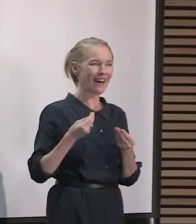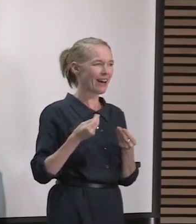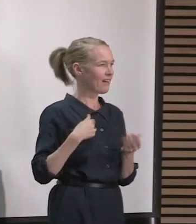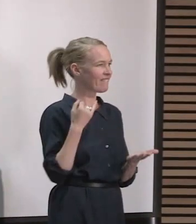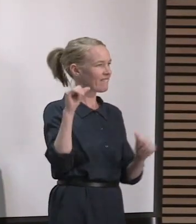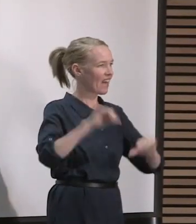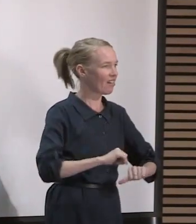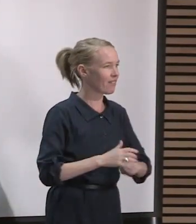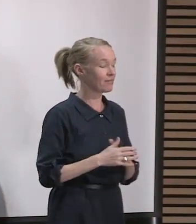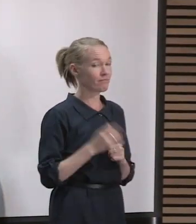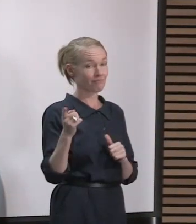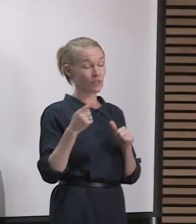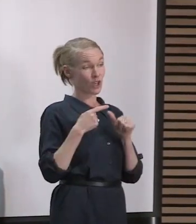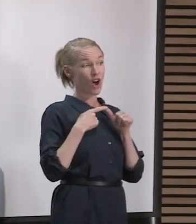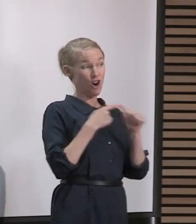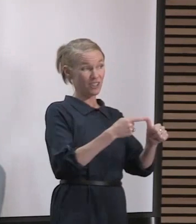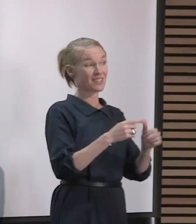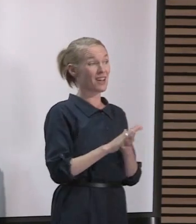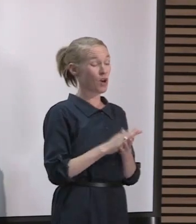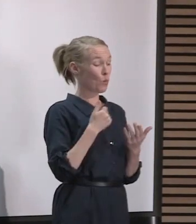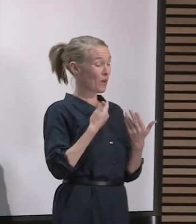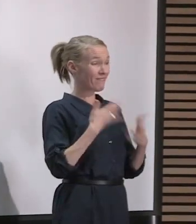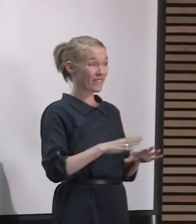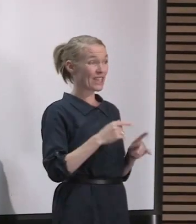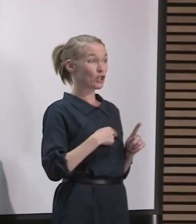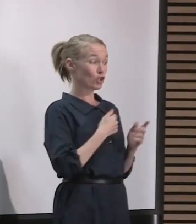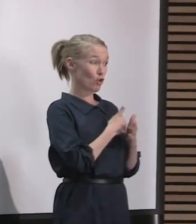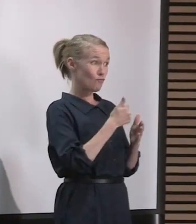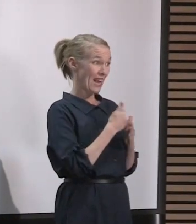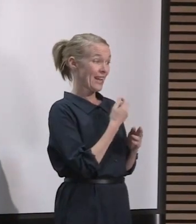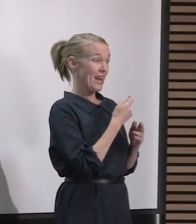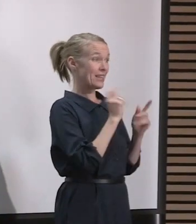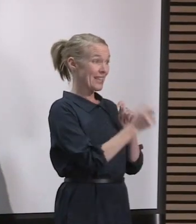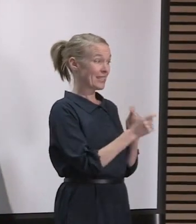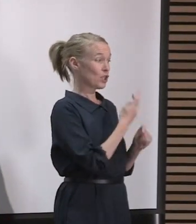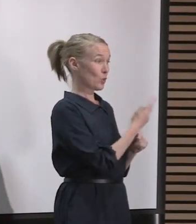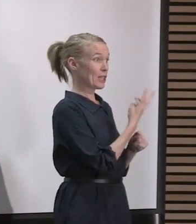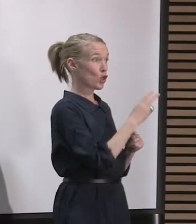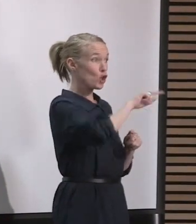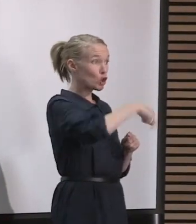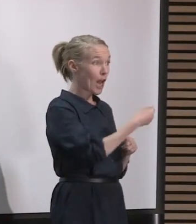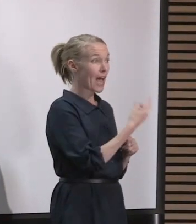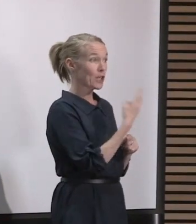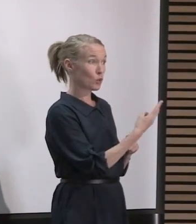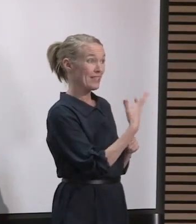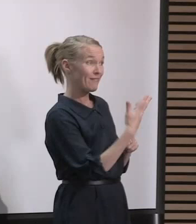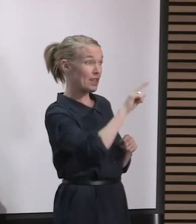We were in the process of executing and rolling it out. Even if we think about the Rydges Hotel.